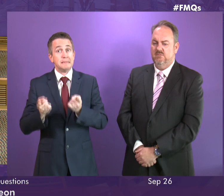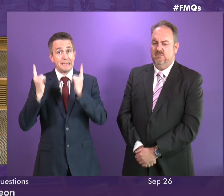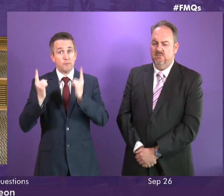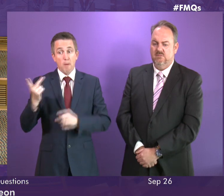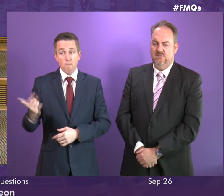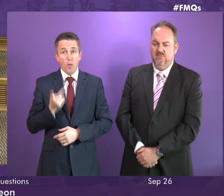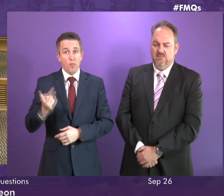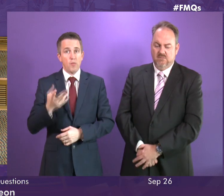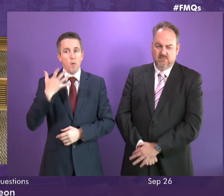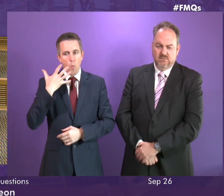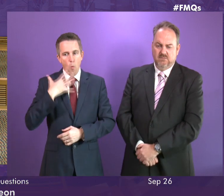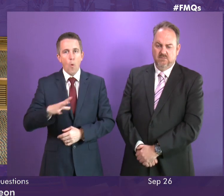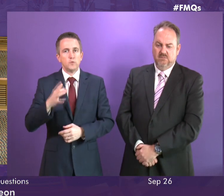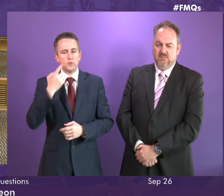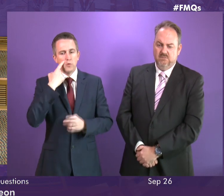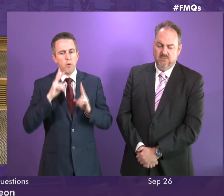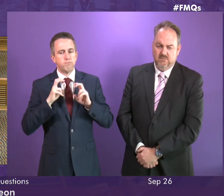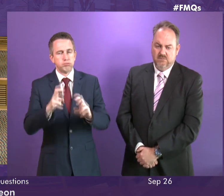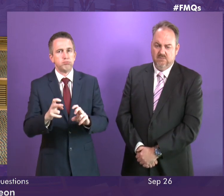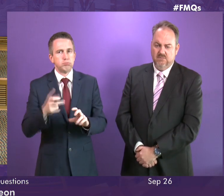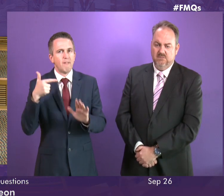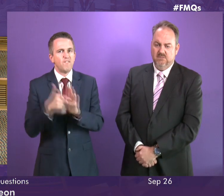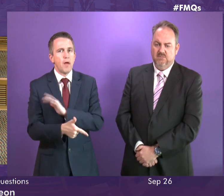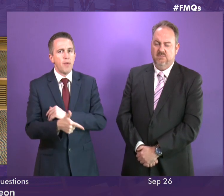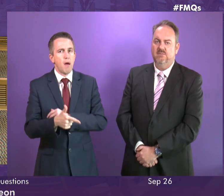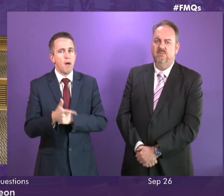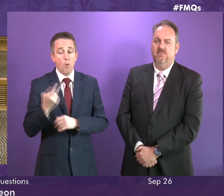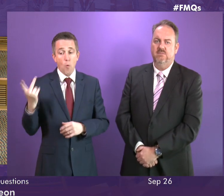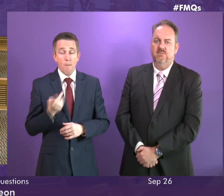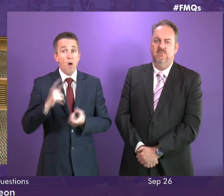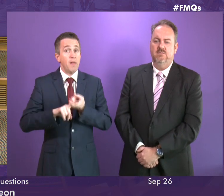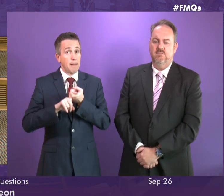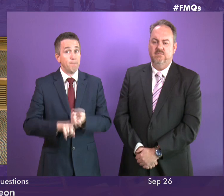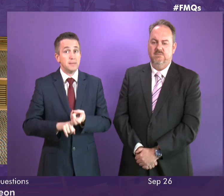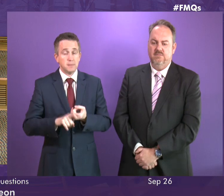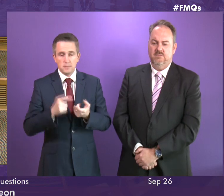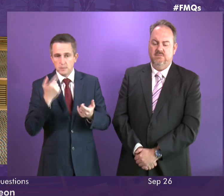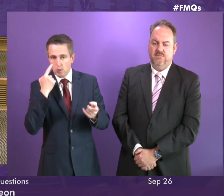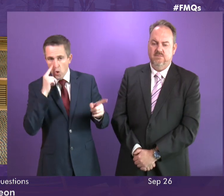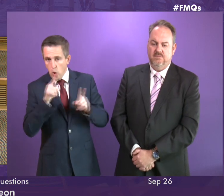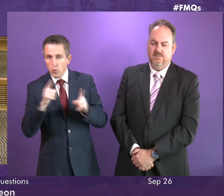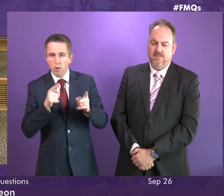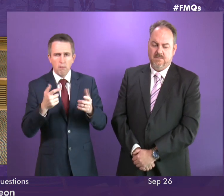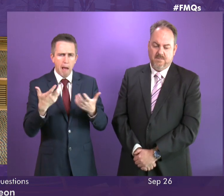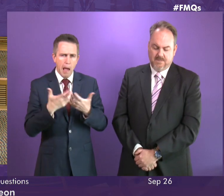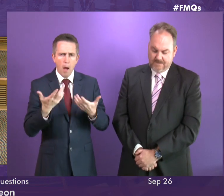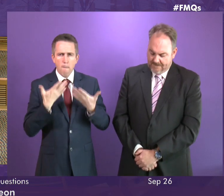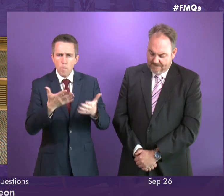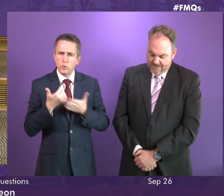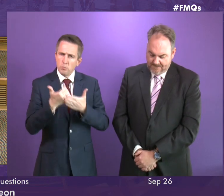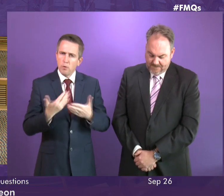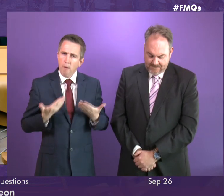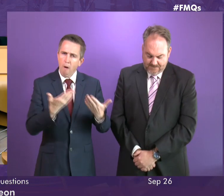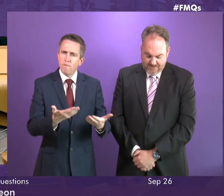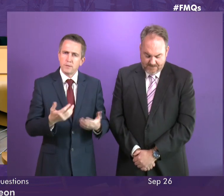to explore the issue further, and we are committed to identifying where support might be improved.